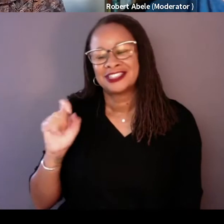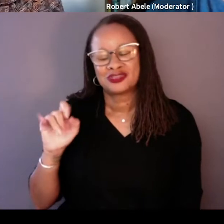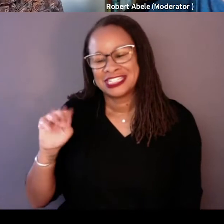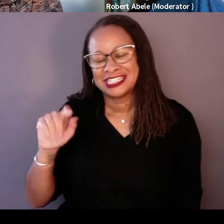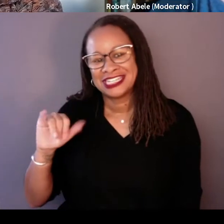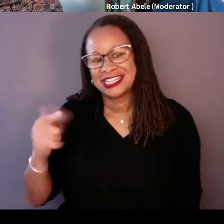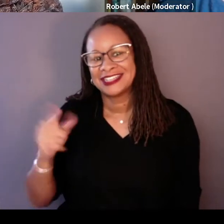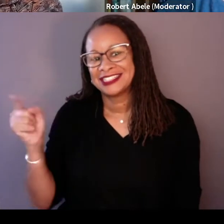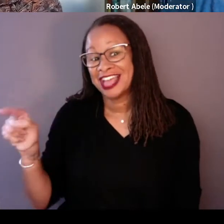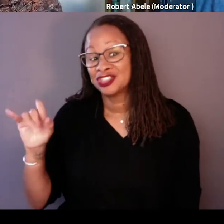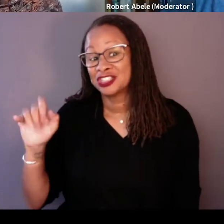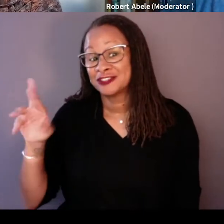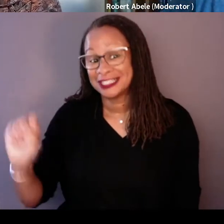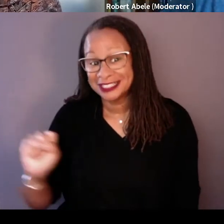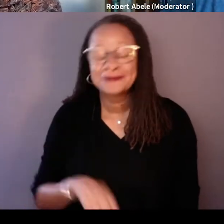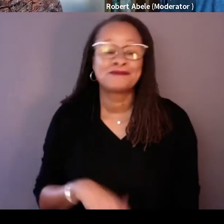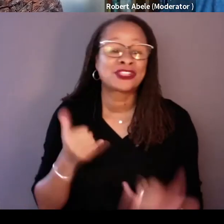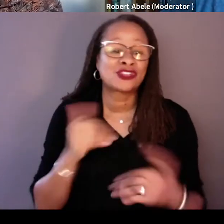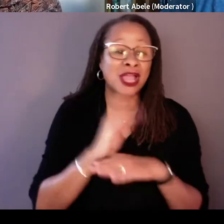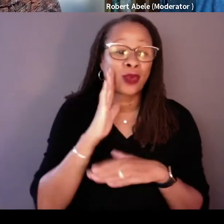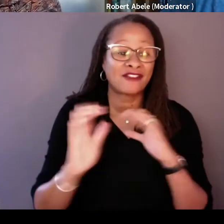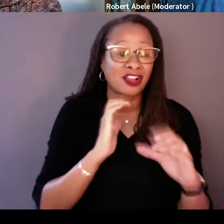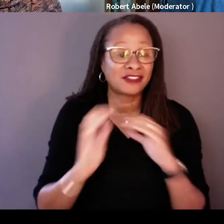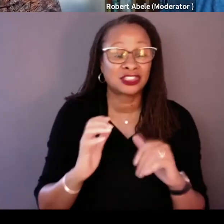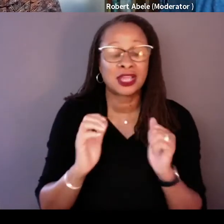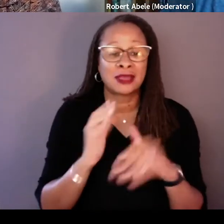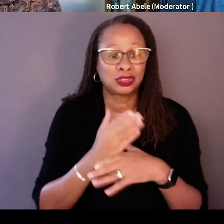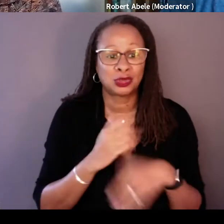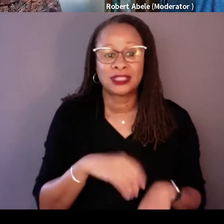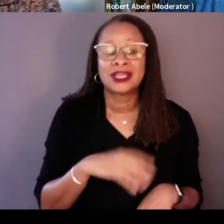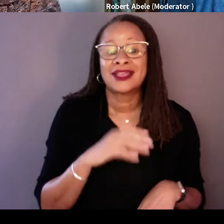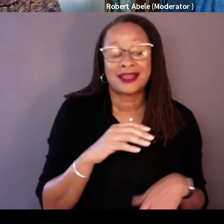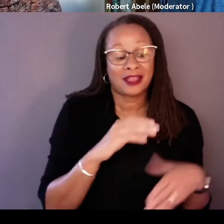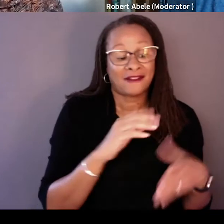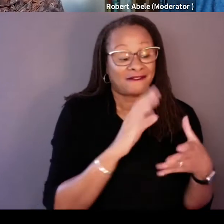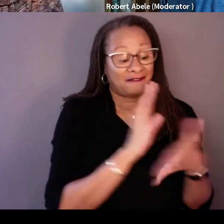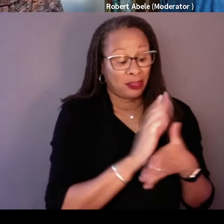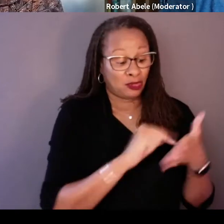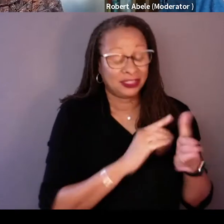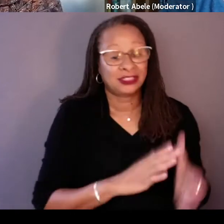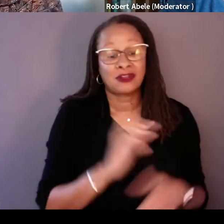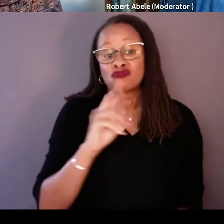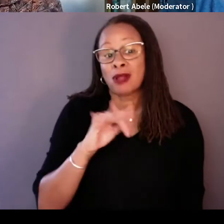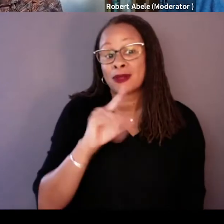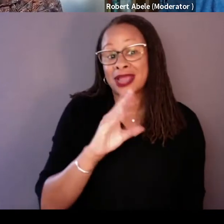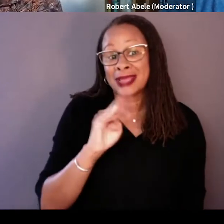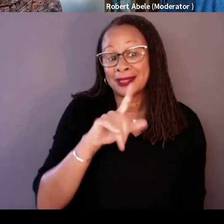This evening, we'll be having a conversation between a film critic and journalist, Robert Abele, and filmmaker, Lizzie Gottlieb,